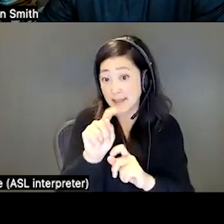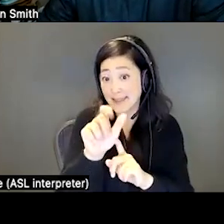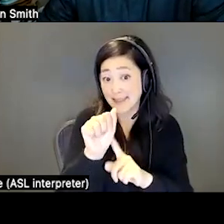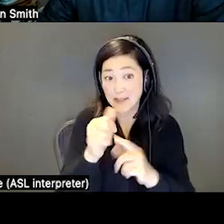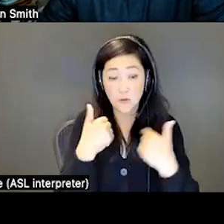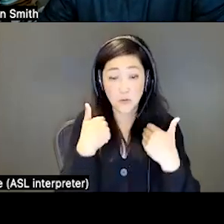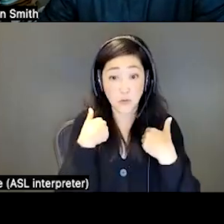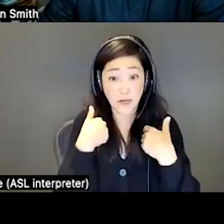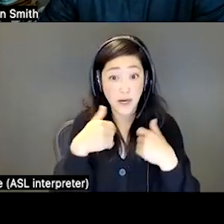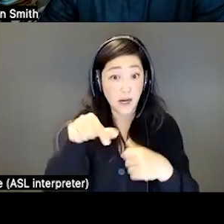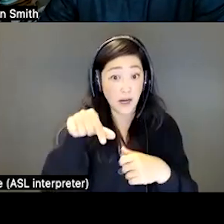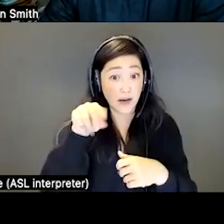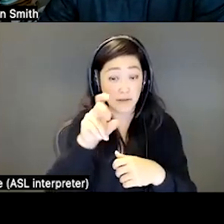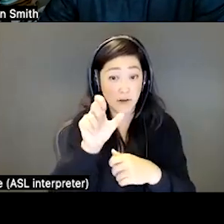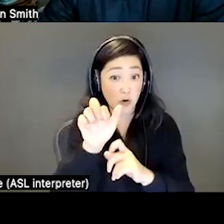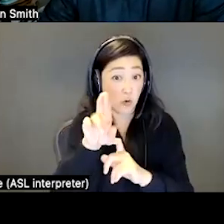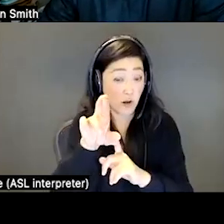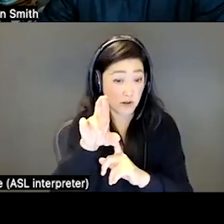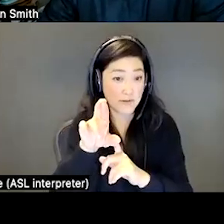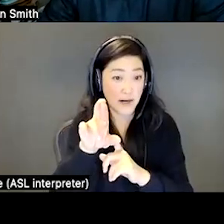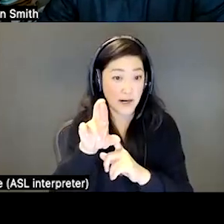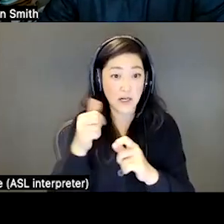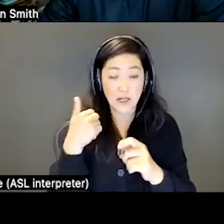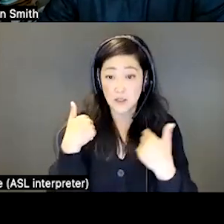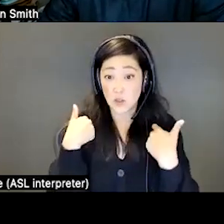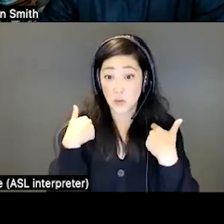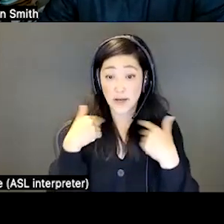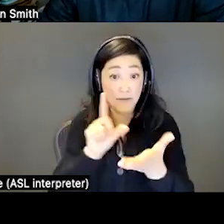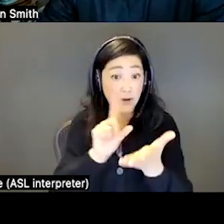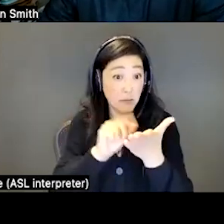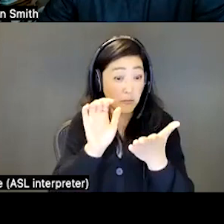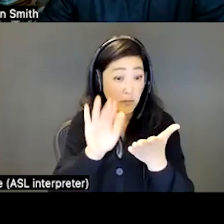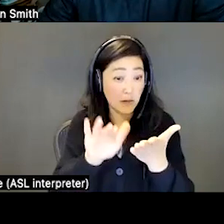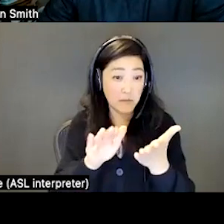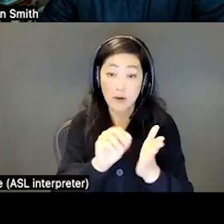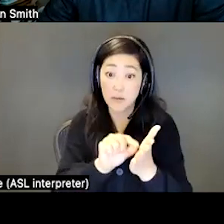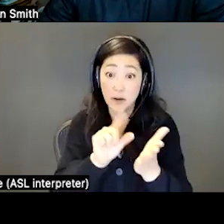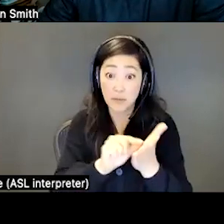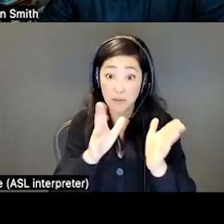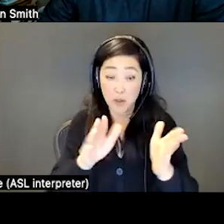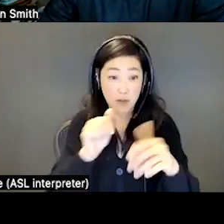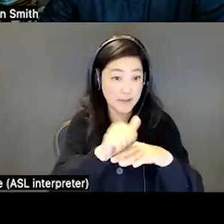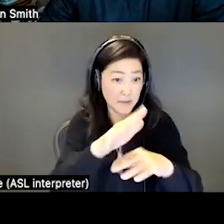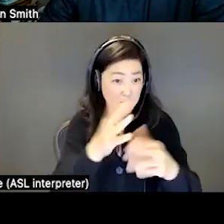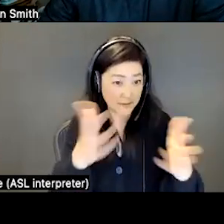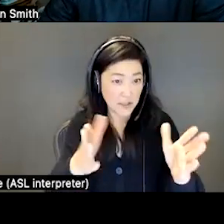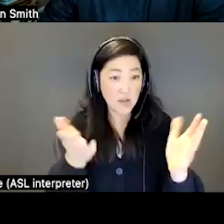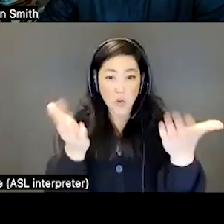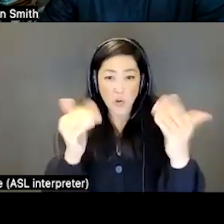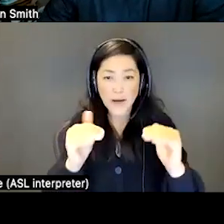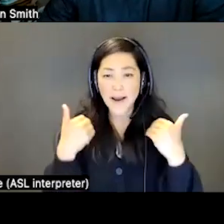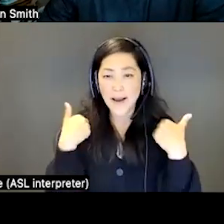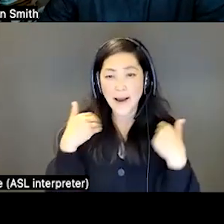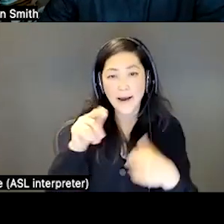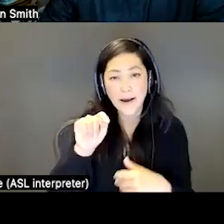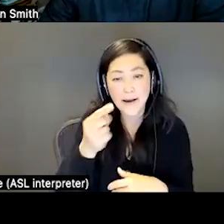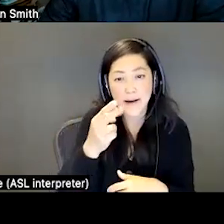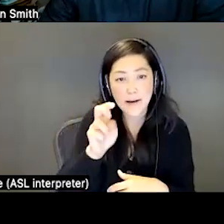so that's great. So, the publisher has submitted some. And we've got Thema subjects. So, the Thema